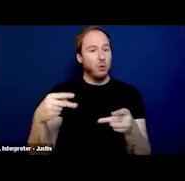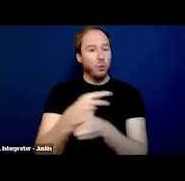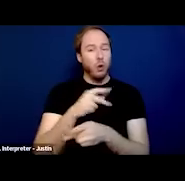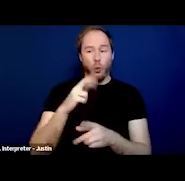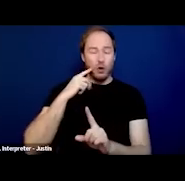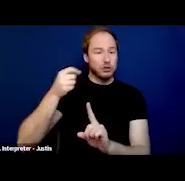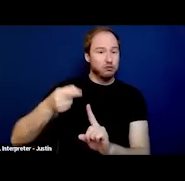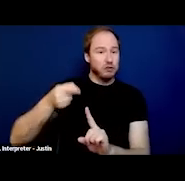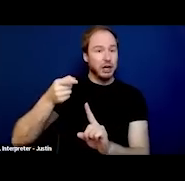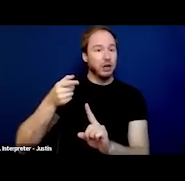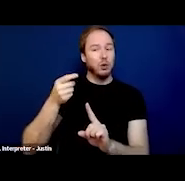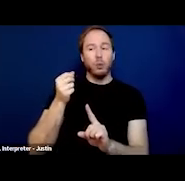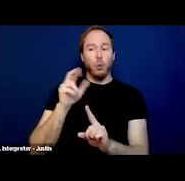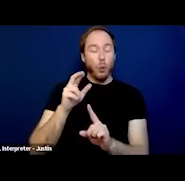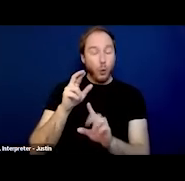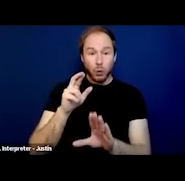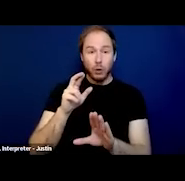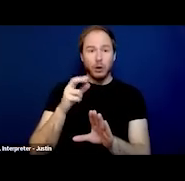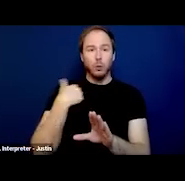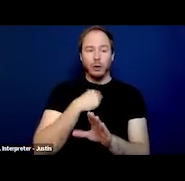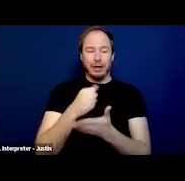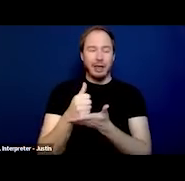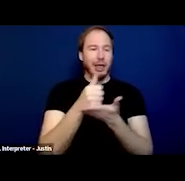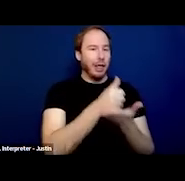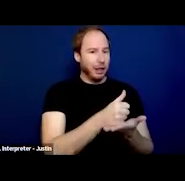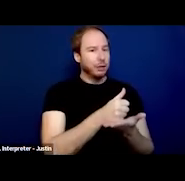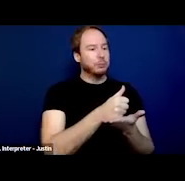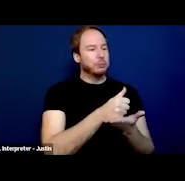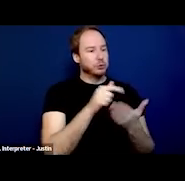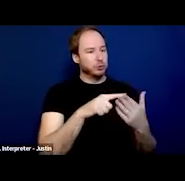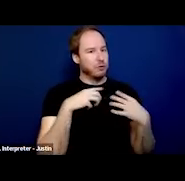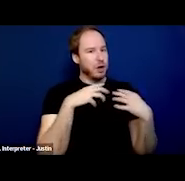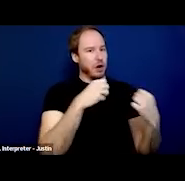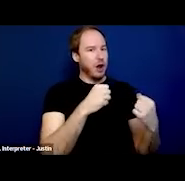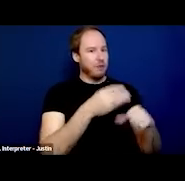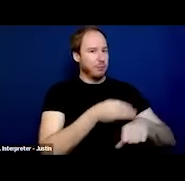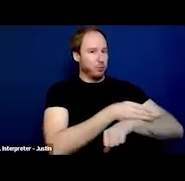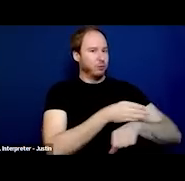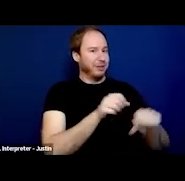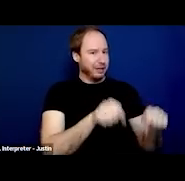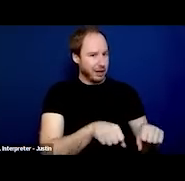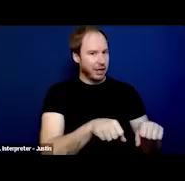or they can help individuals heal and recover from trauma. So trauma-informed housing,